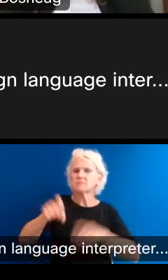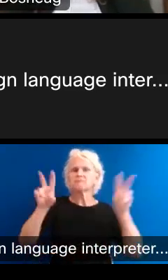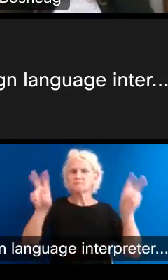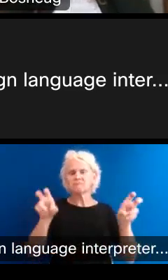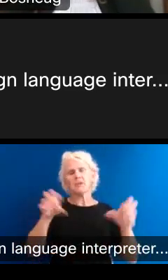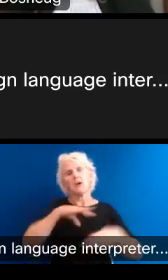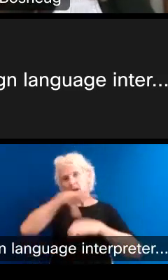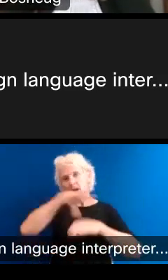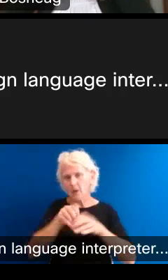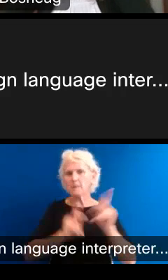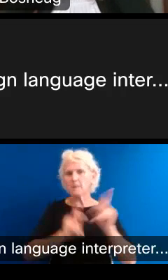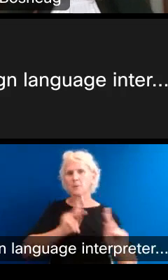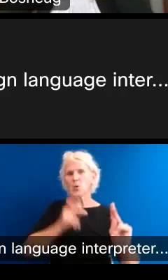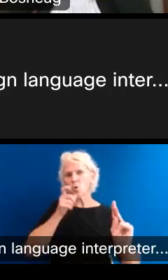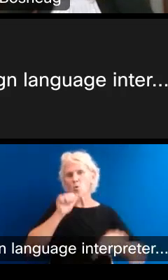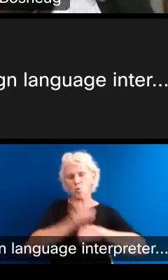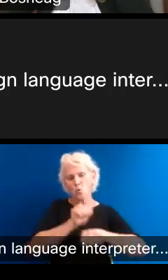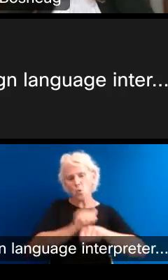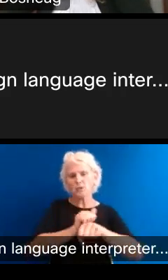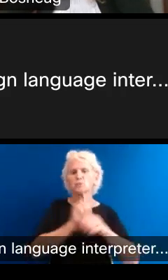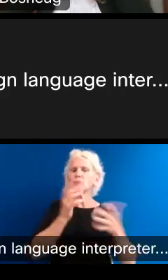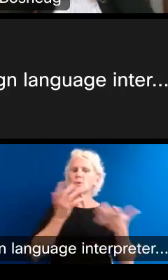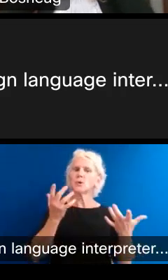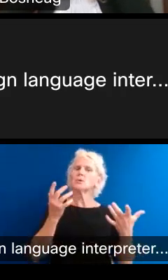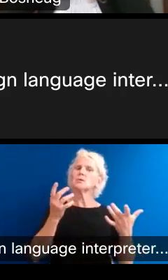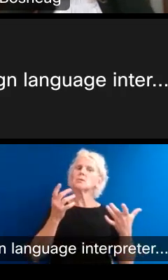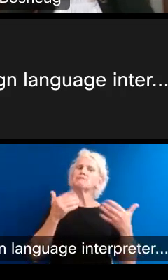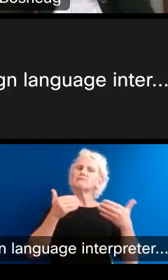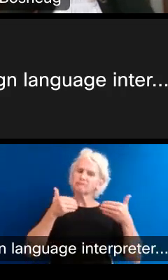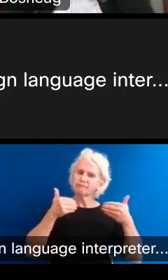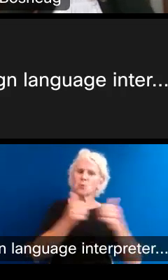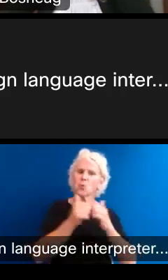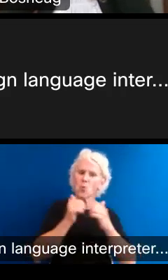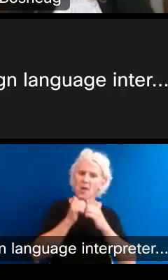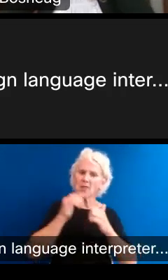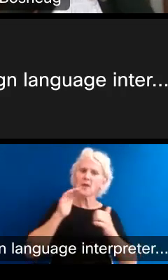working to address children with complex needs who are stuck or boarding in hospitals and